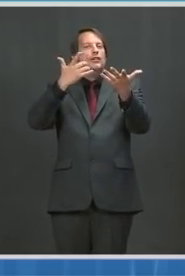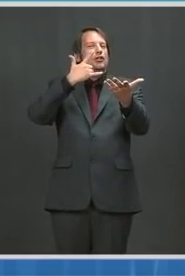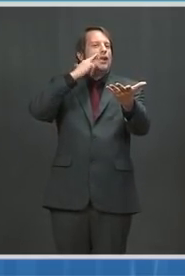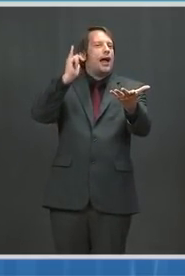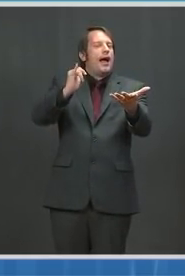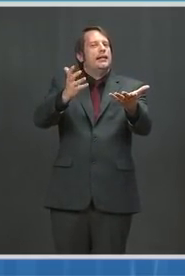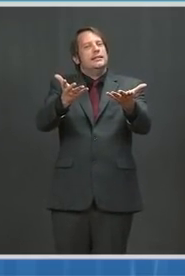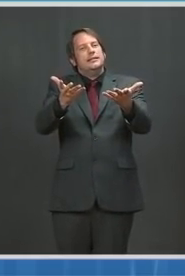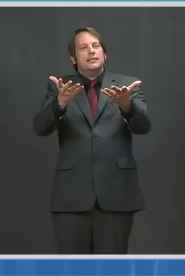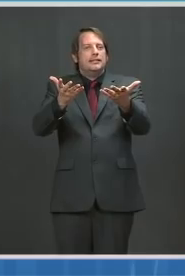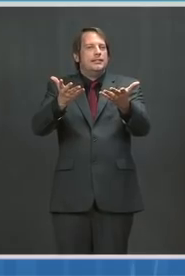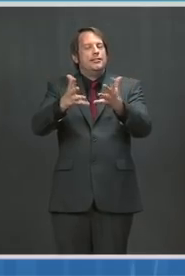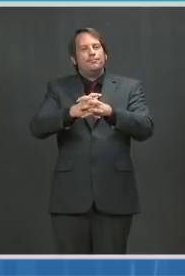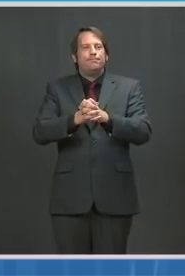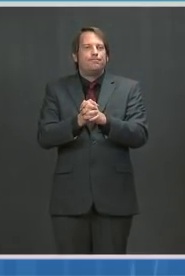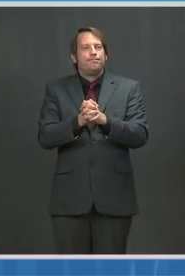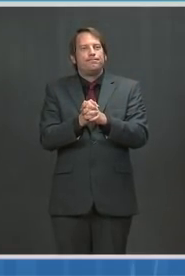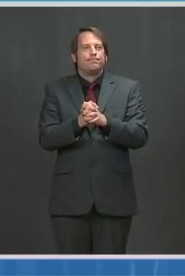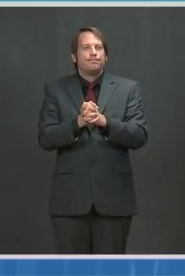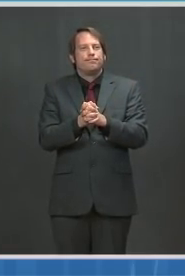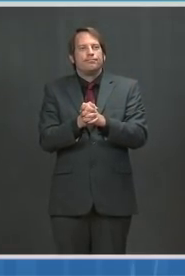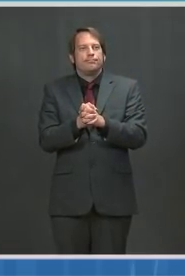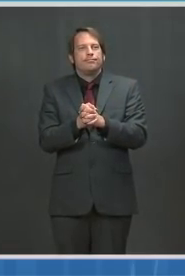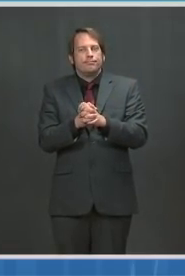kind of, gradual steps along the dial